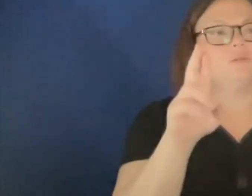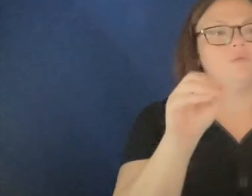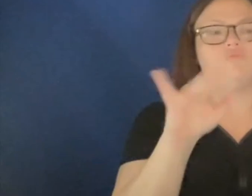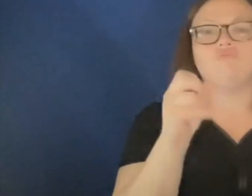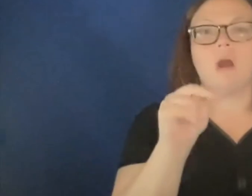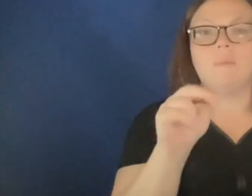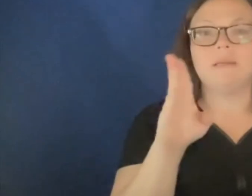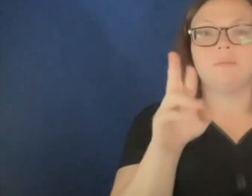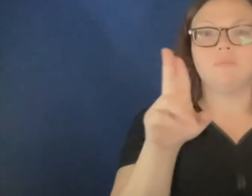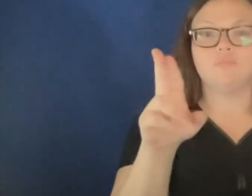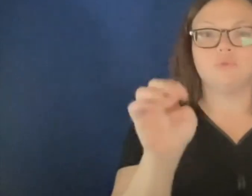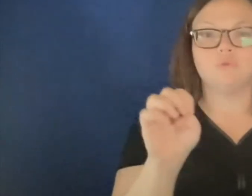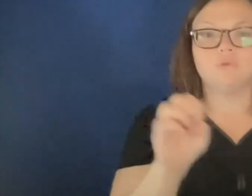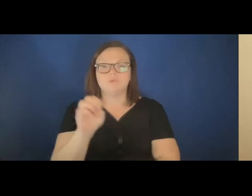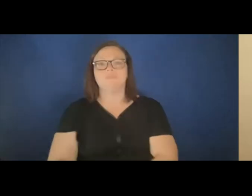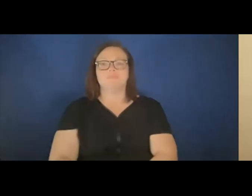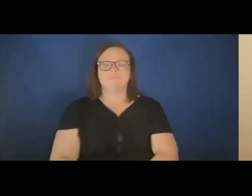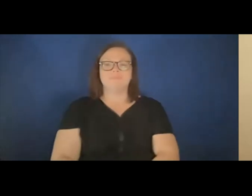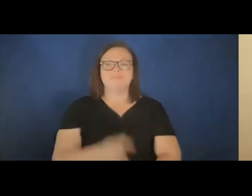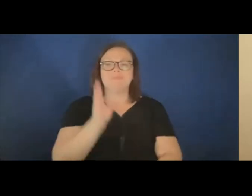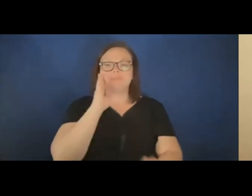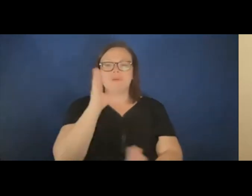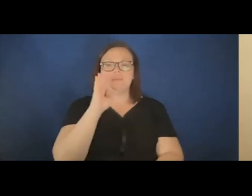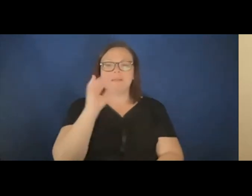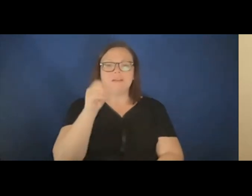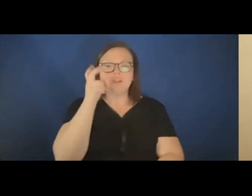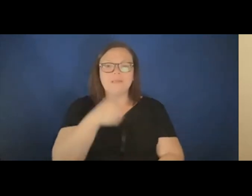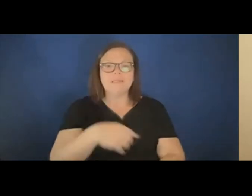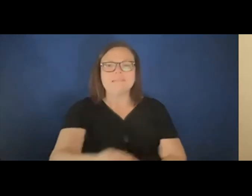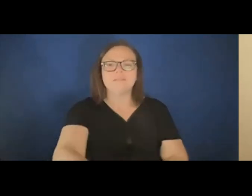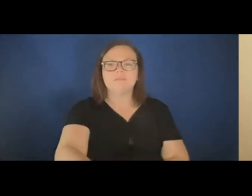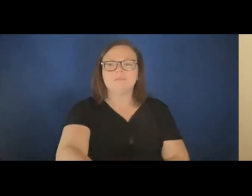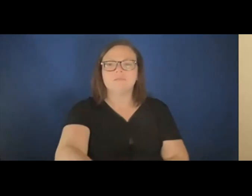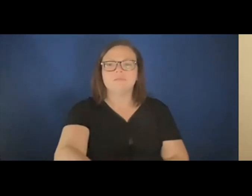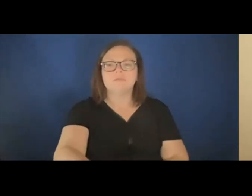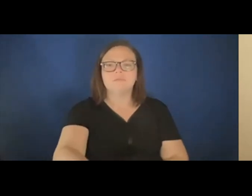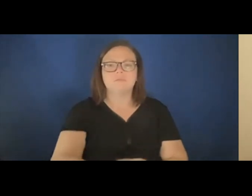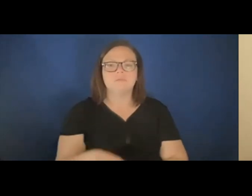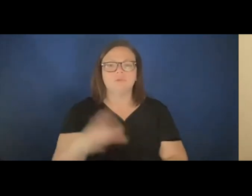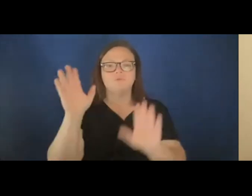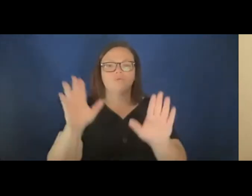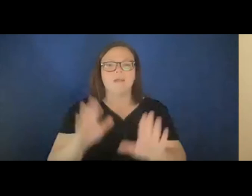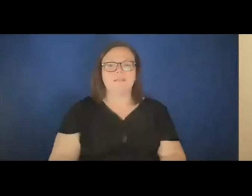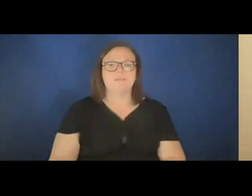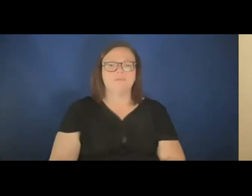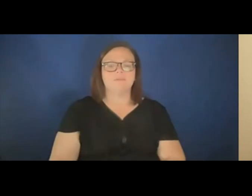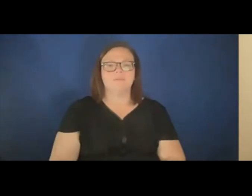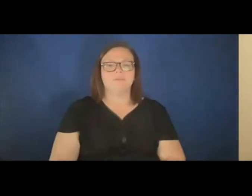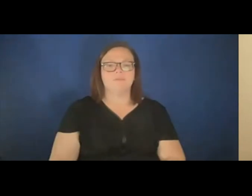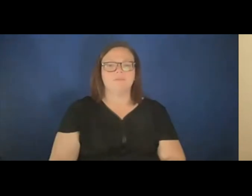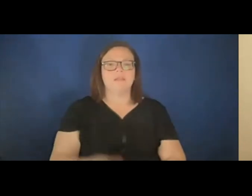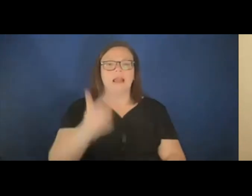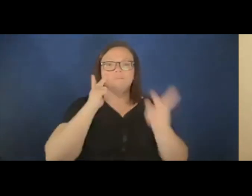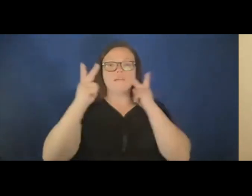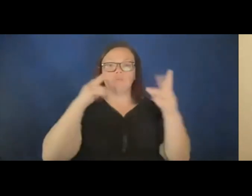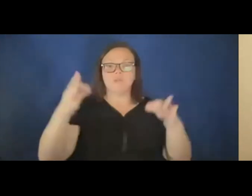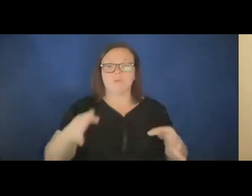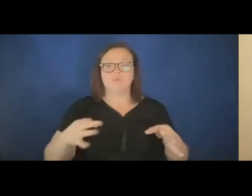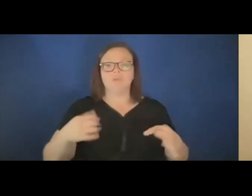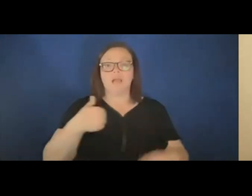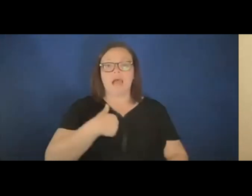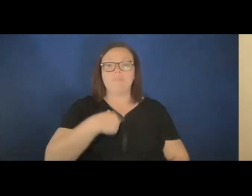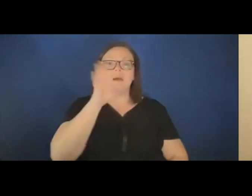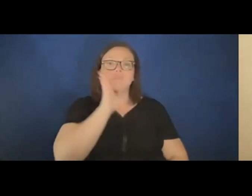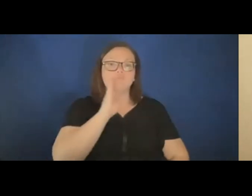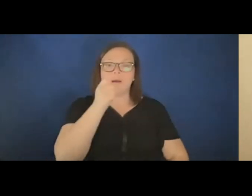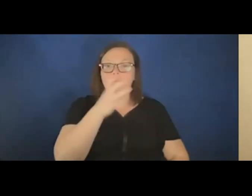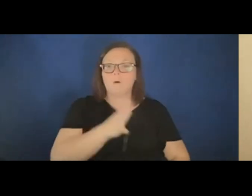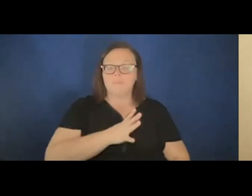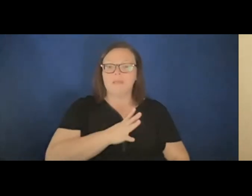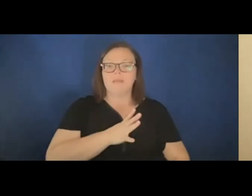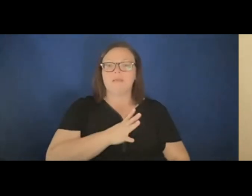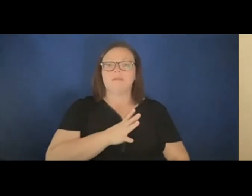Hello, can you hear me? Great. So, visual description: I am a brown woman. I can curly